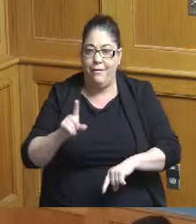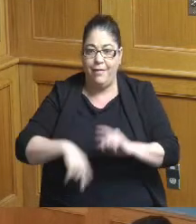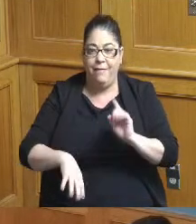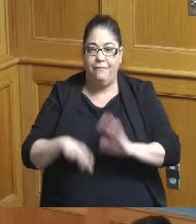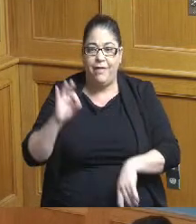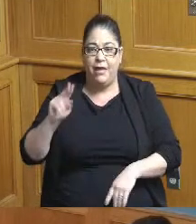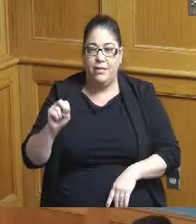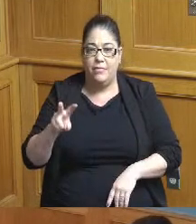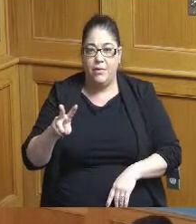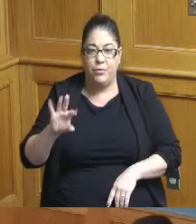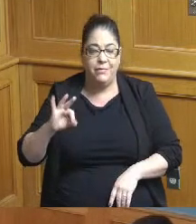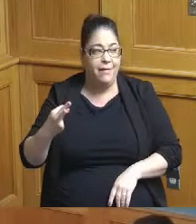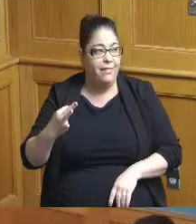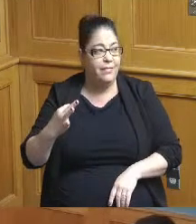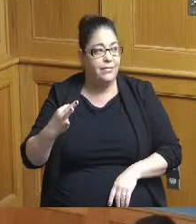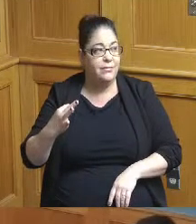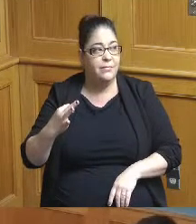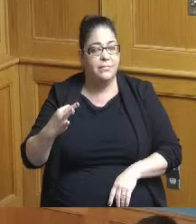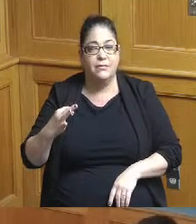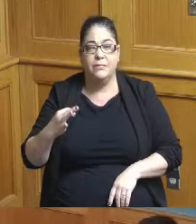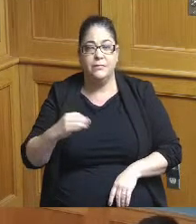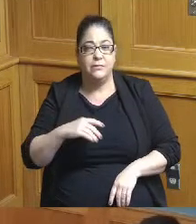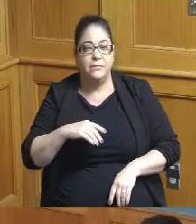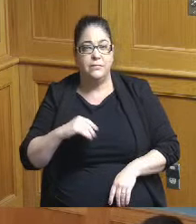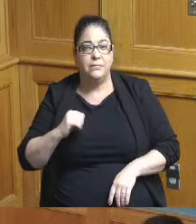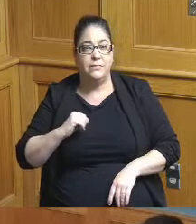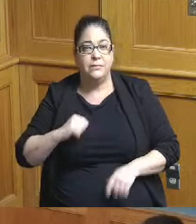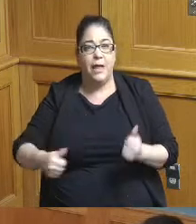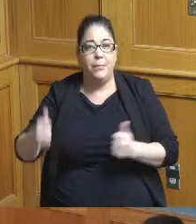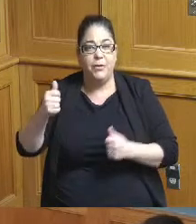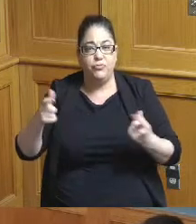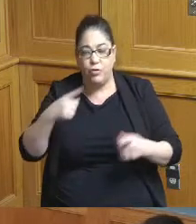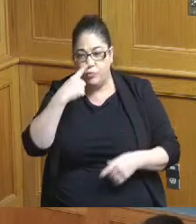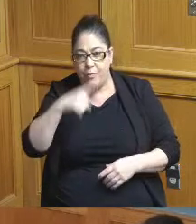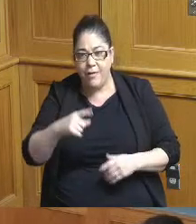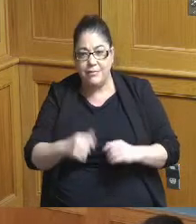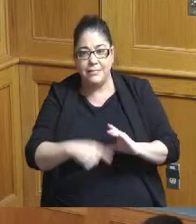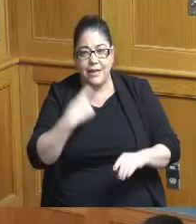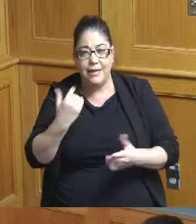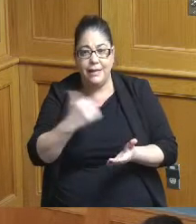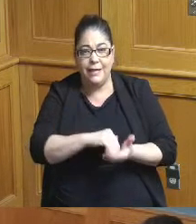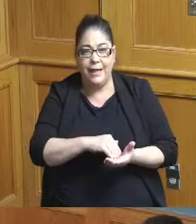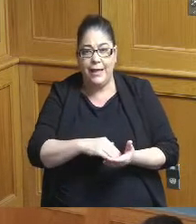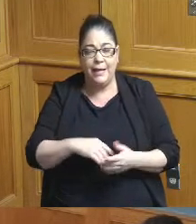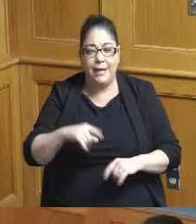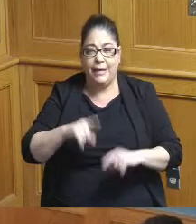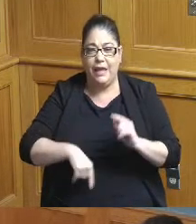can you resend it Mr Louie you're staying happy too so I apologize I'm not unable to follow along